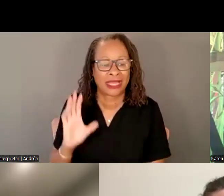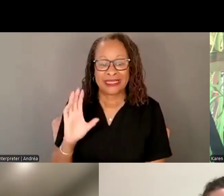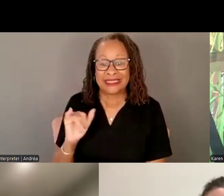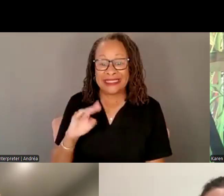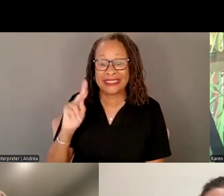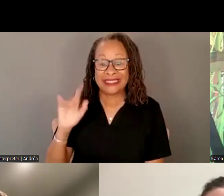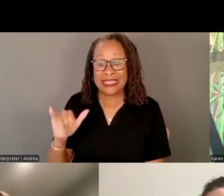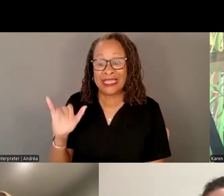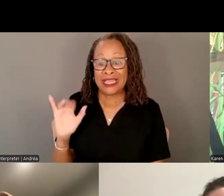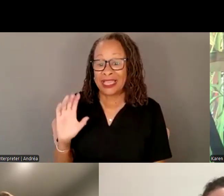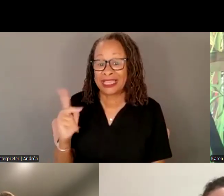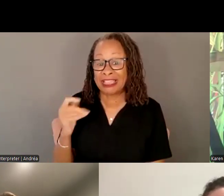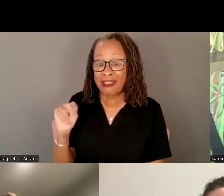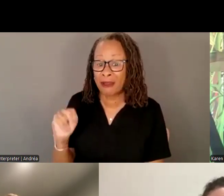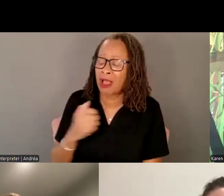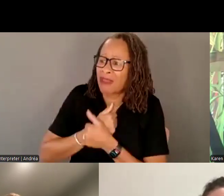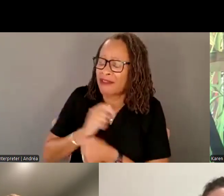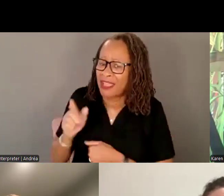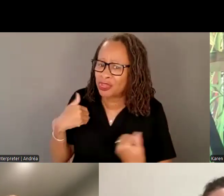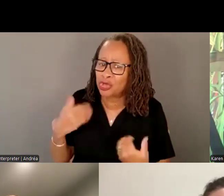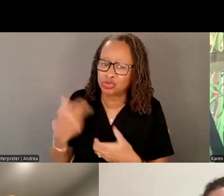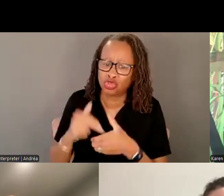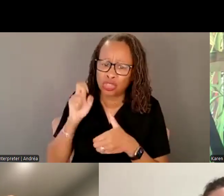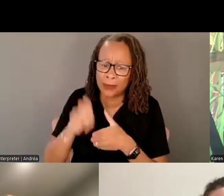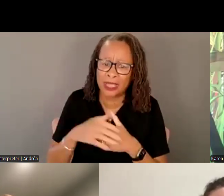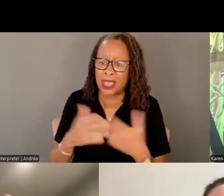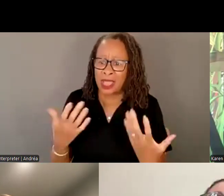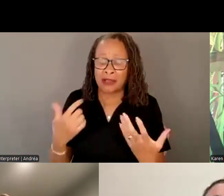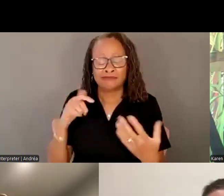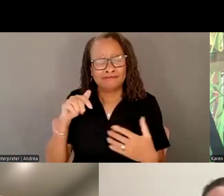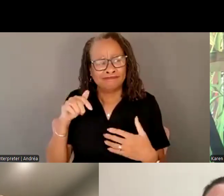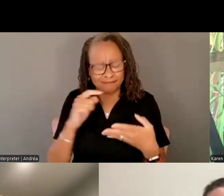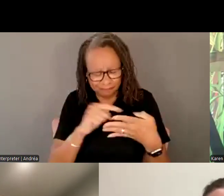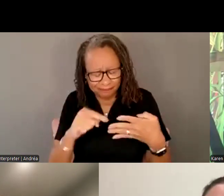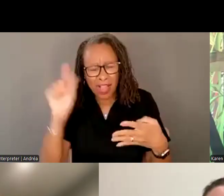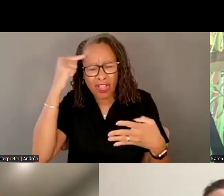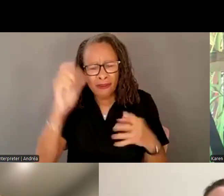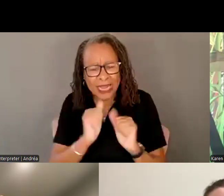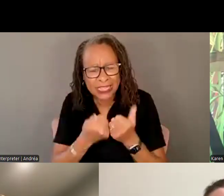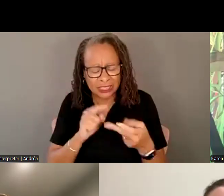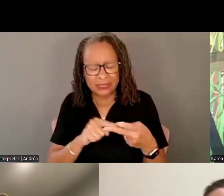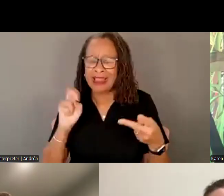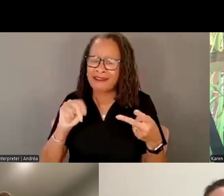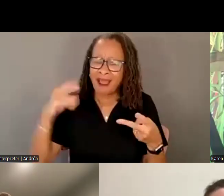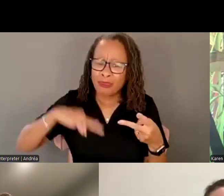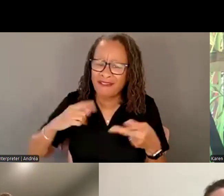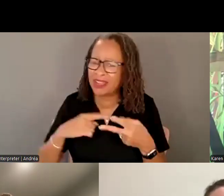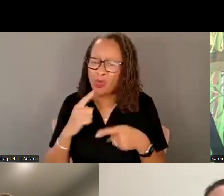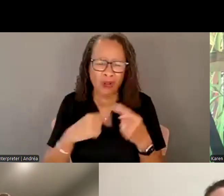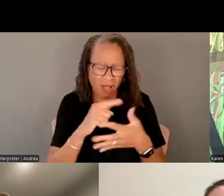and also explain to folks, a lot of people don't know, are these government agencies, are these nonprofit? What are they, these agencies